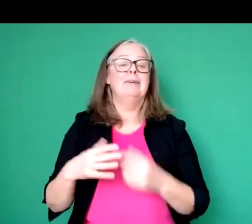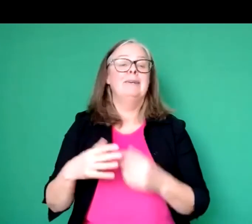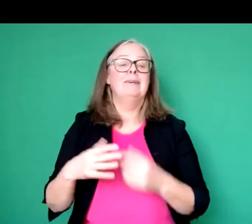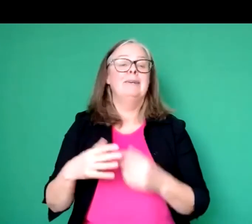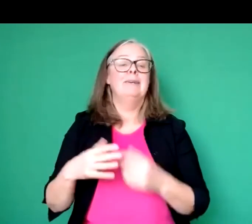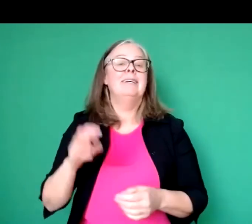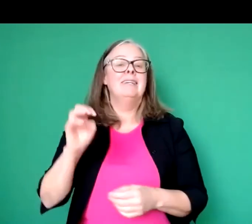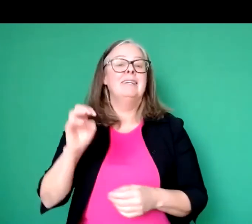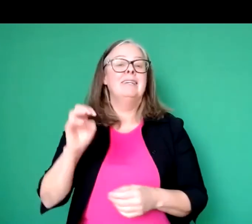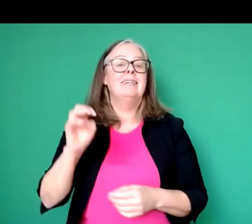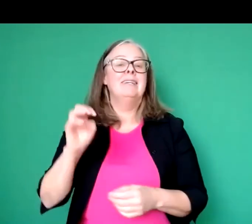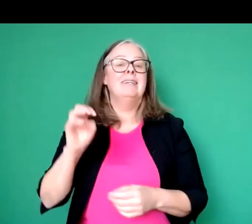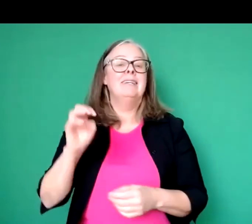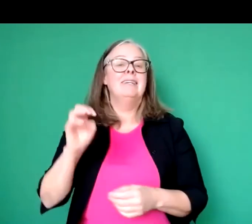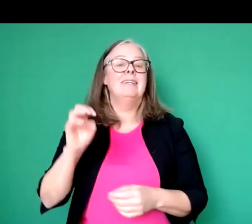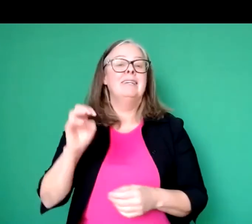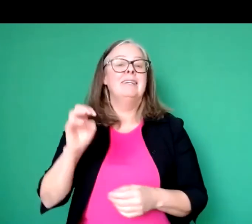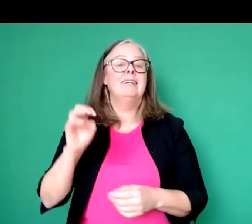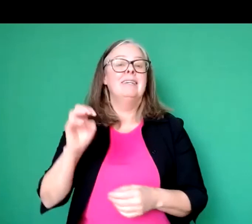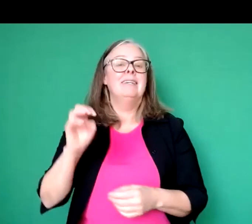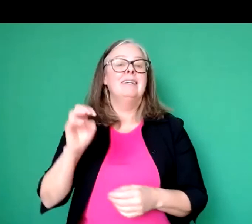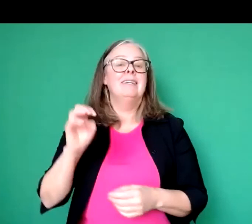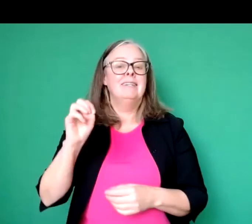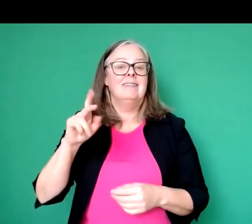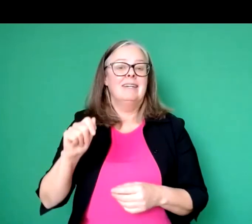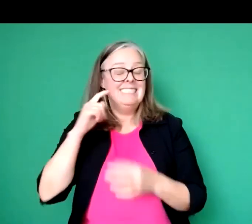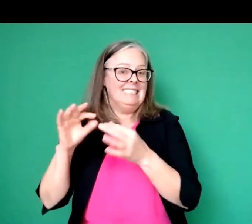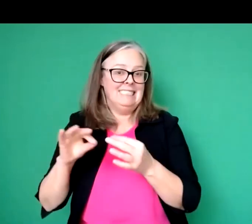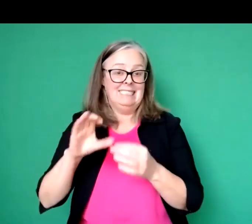um erica can you just can you uh let us know what questions are out there